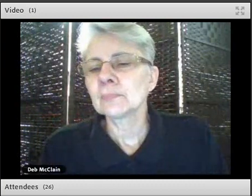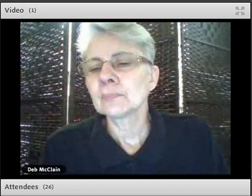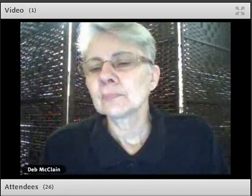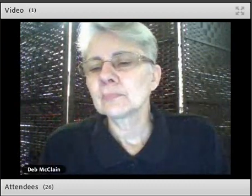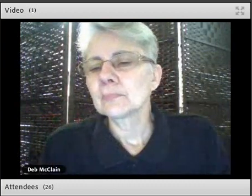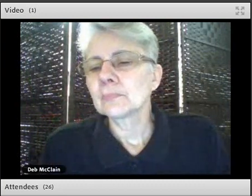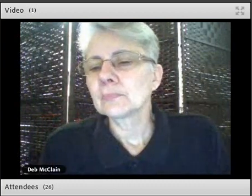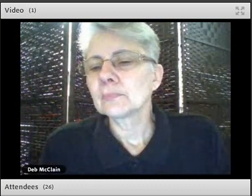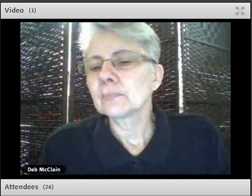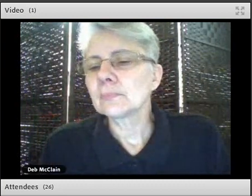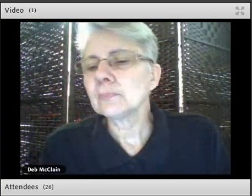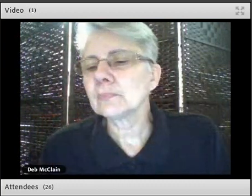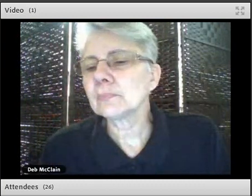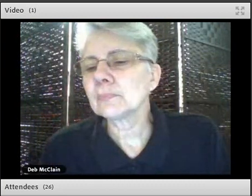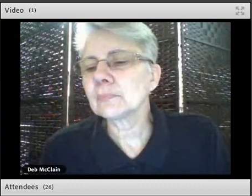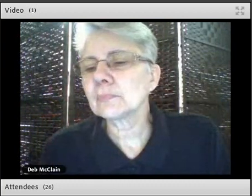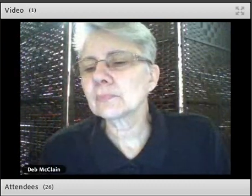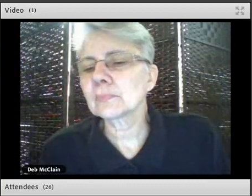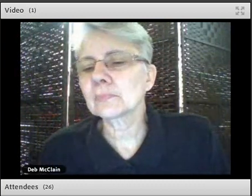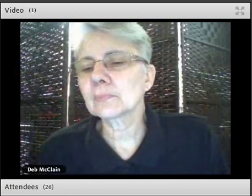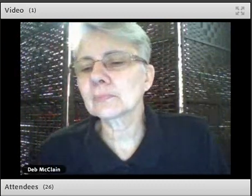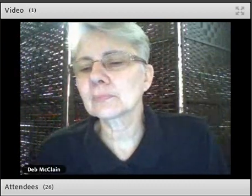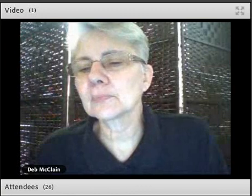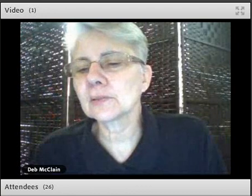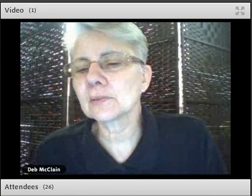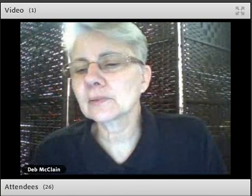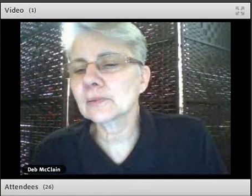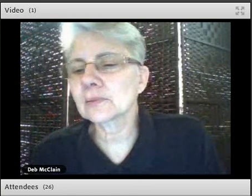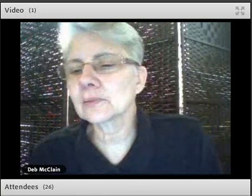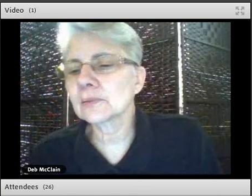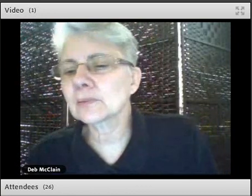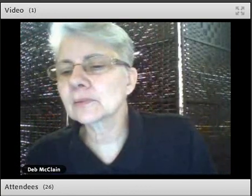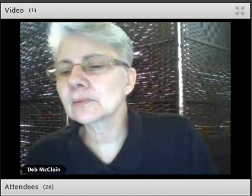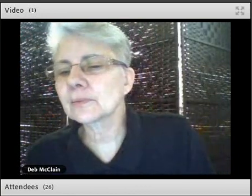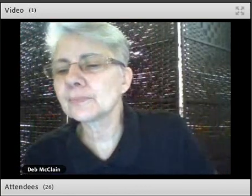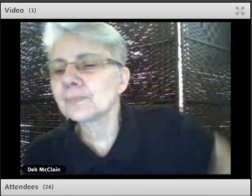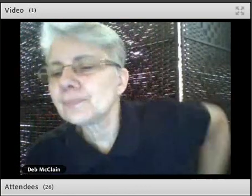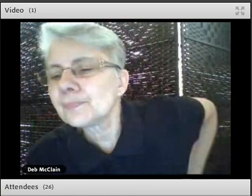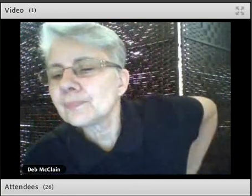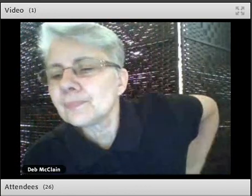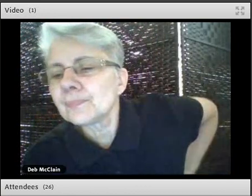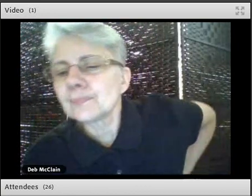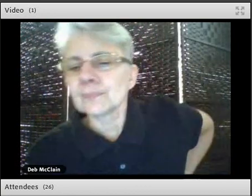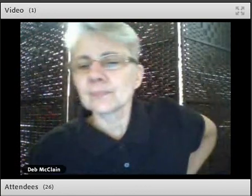"Where in RDA can we find the order of the 5XX fields?" That's a great question, Marta.